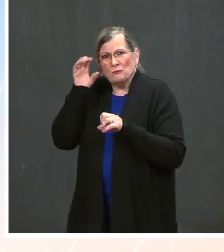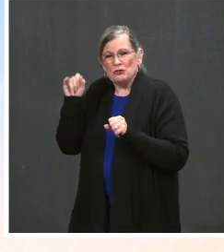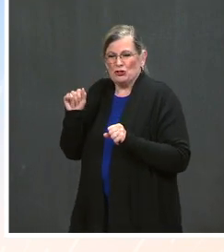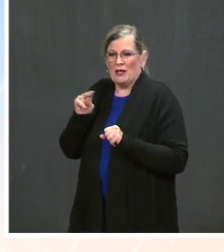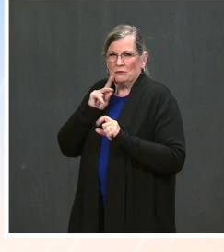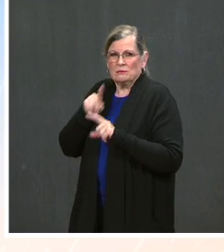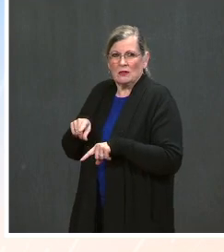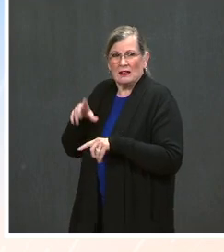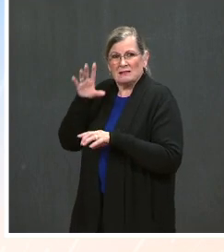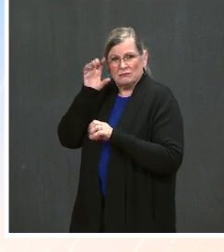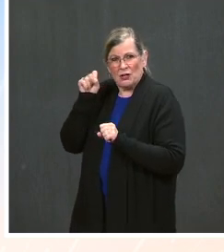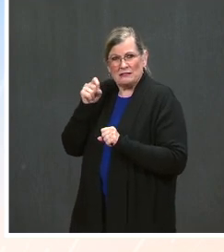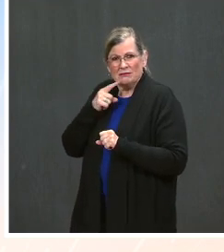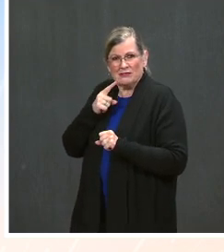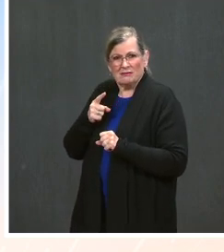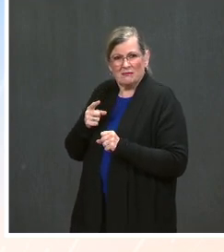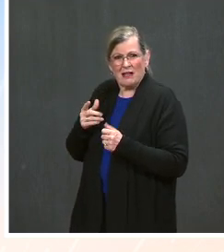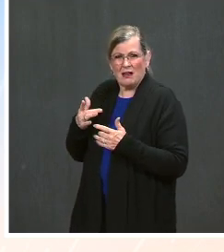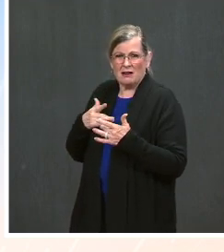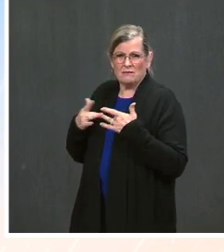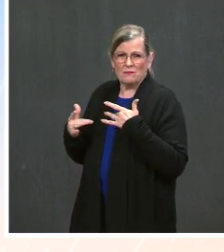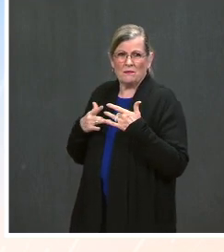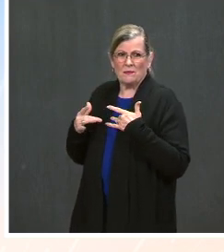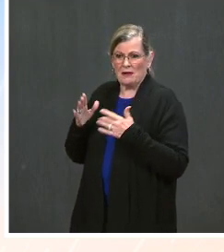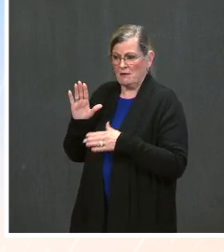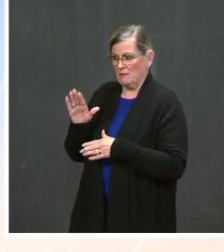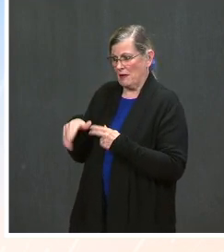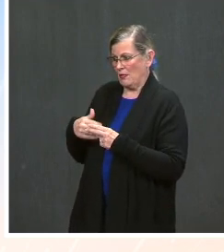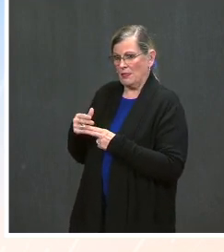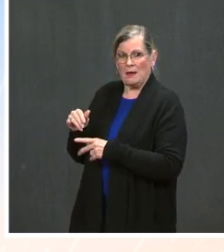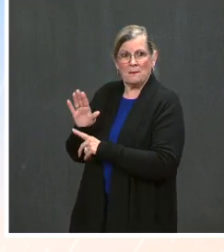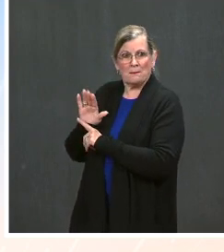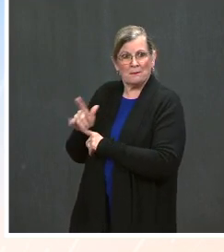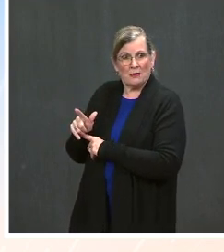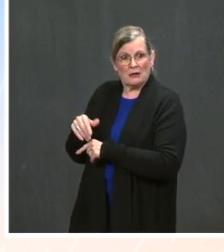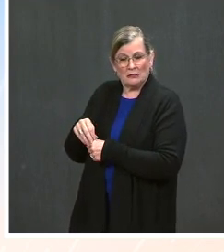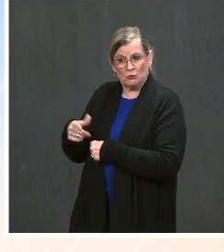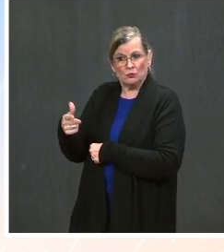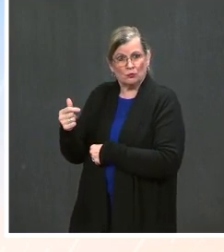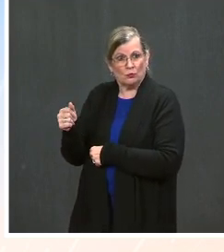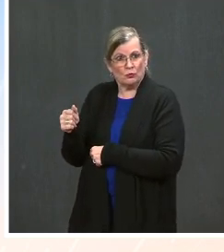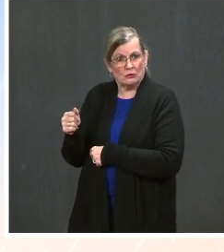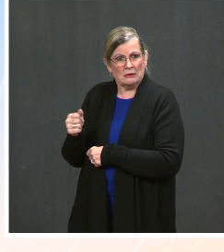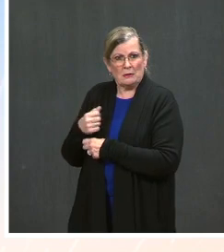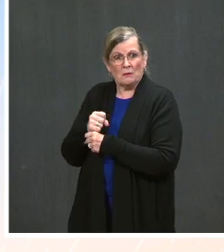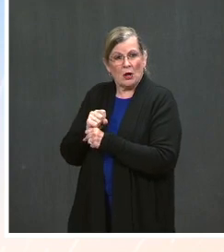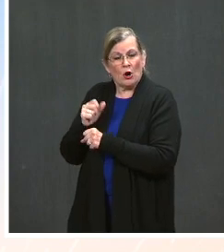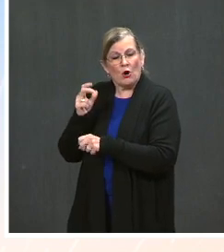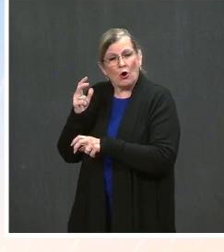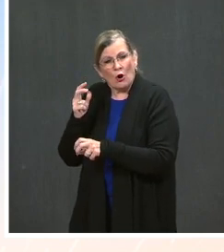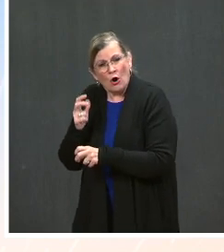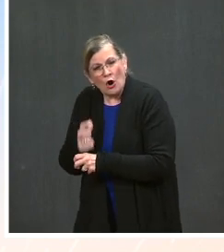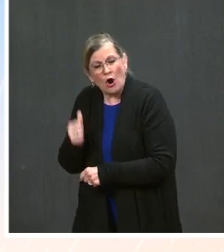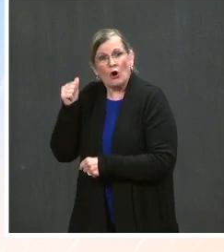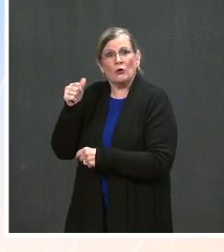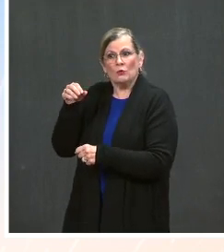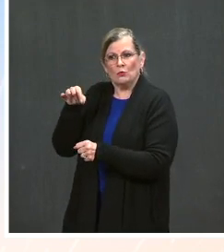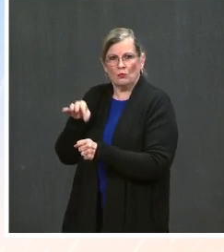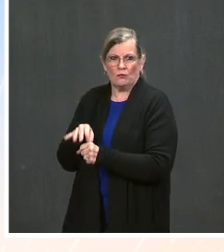He has consistently argued it should be easier and not harder to vote. And he believes that making it a criminal act to deliver water